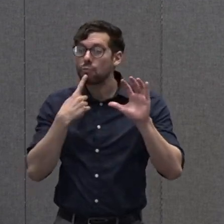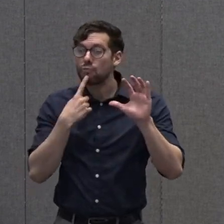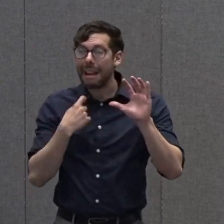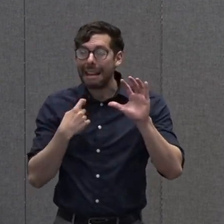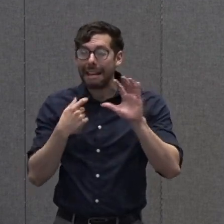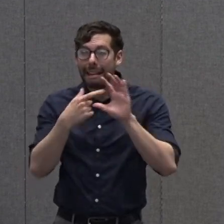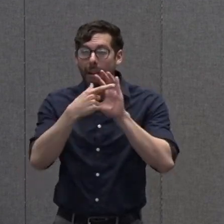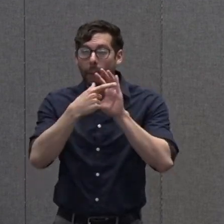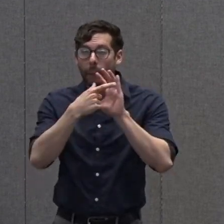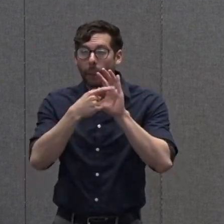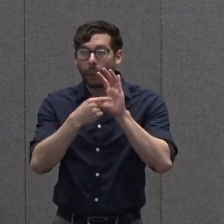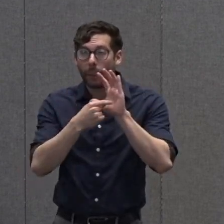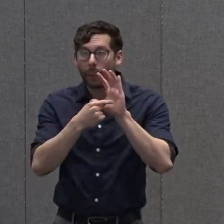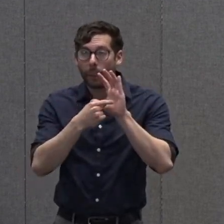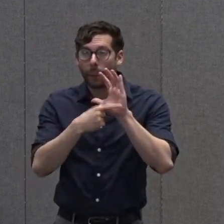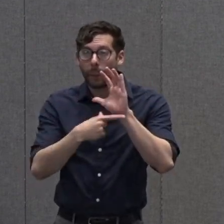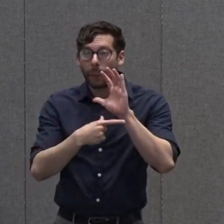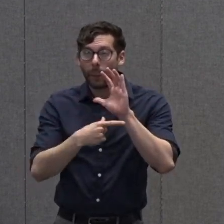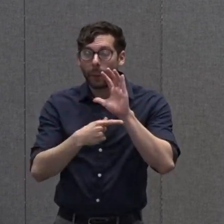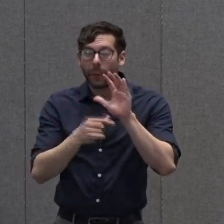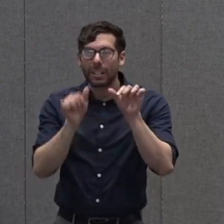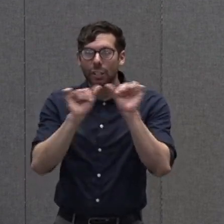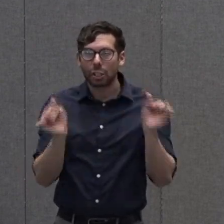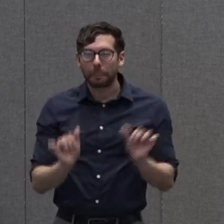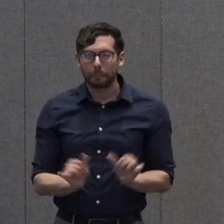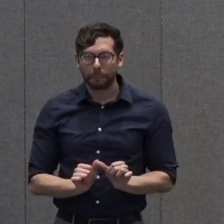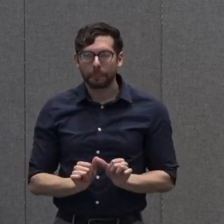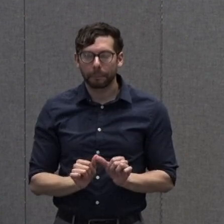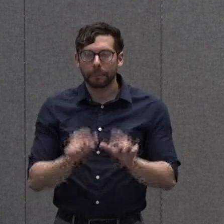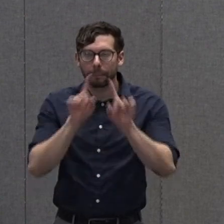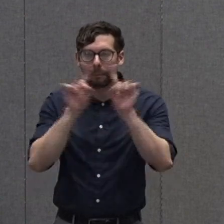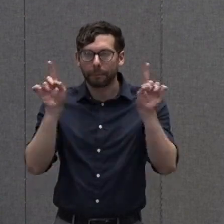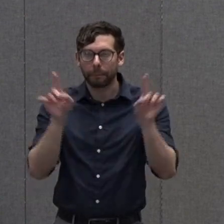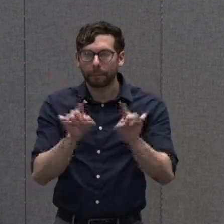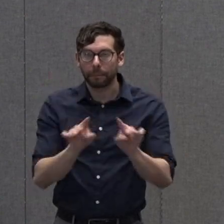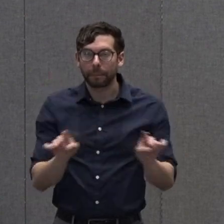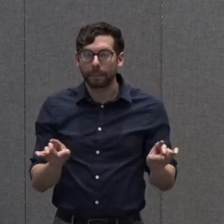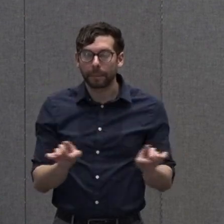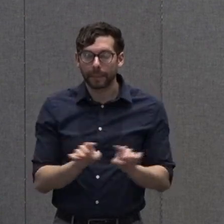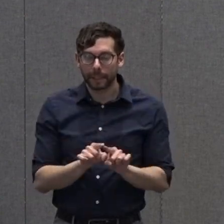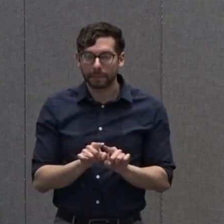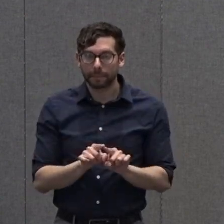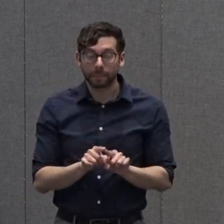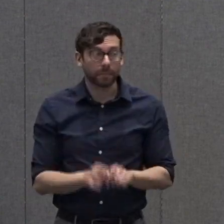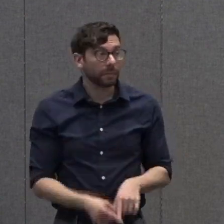at the top of the spider. But if you see them in their web, underneath them, you're gonna see that red, looks like,